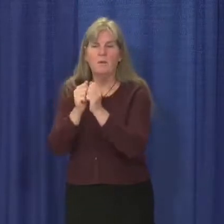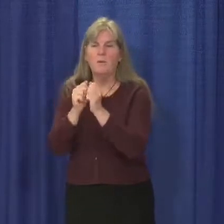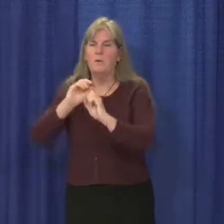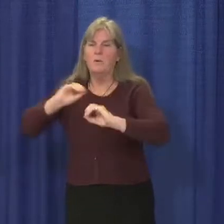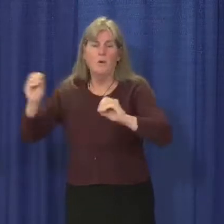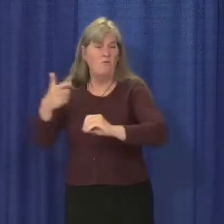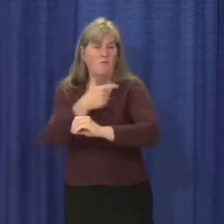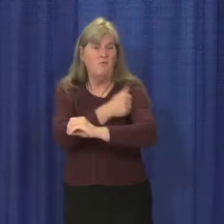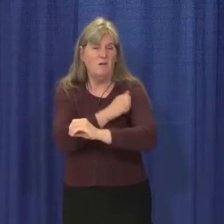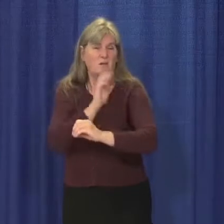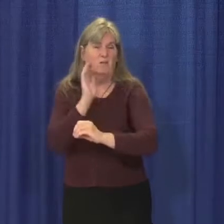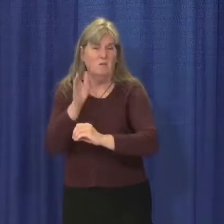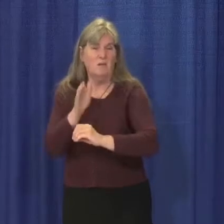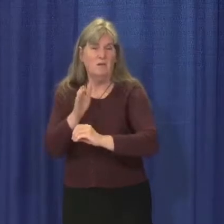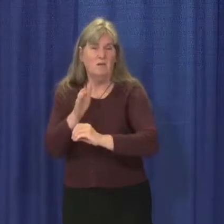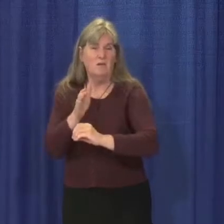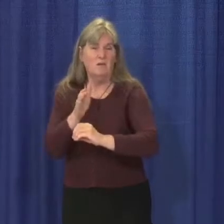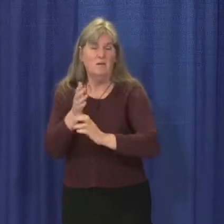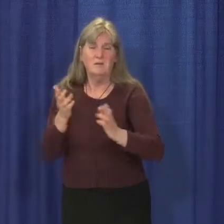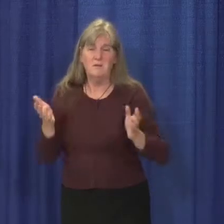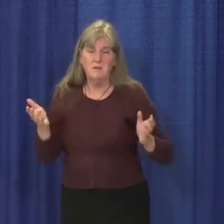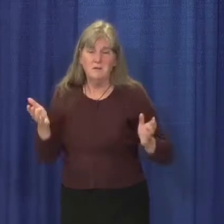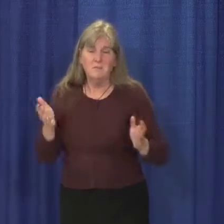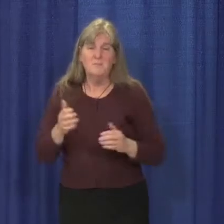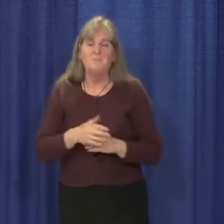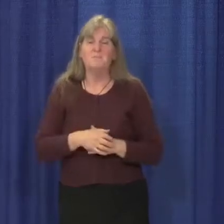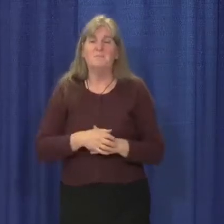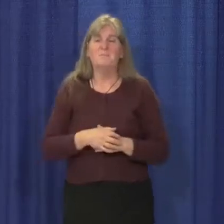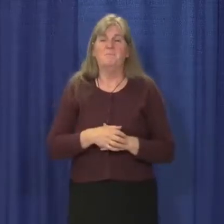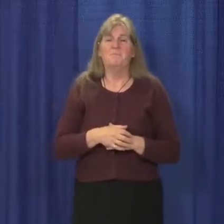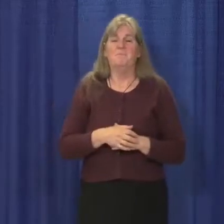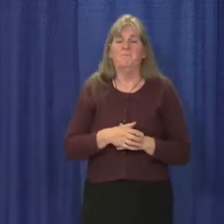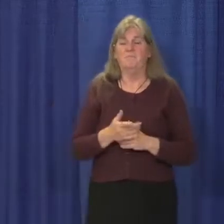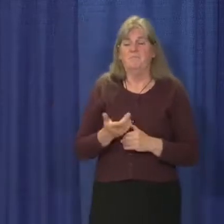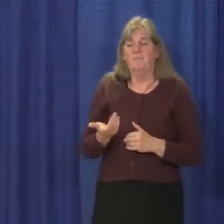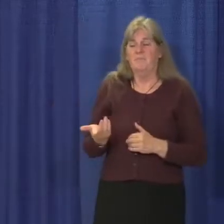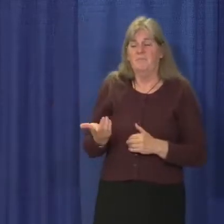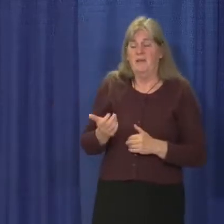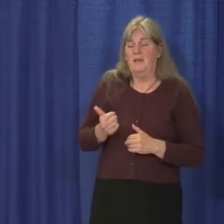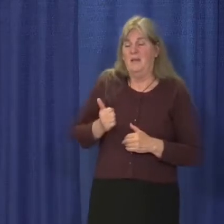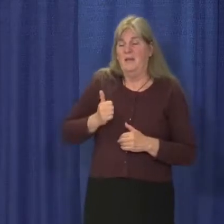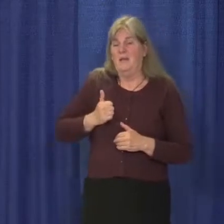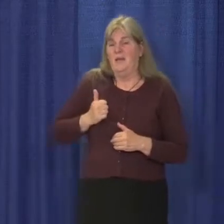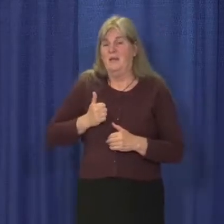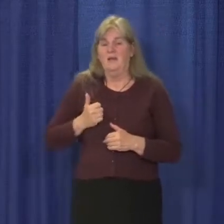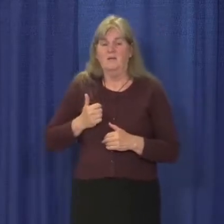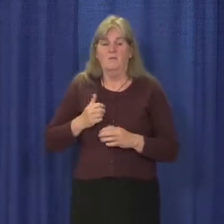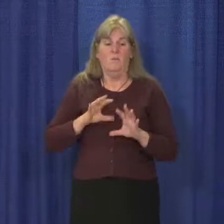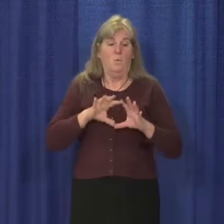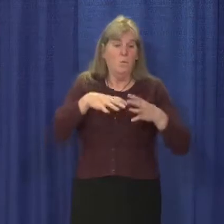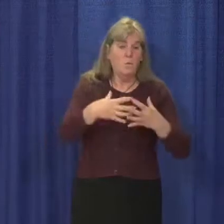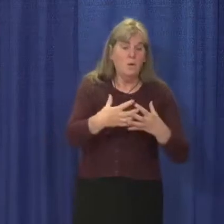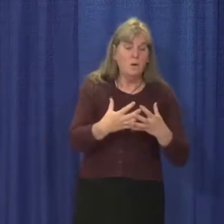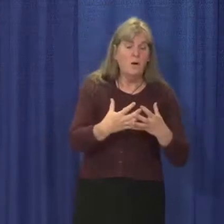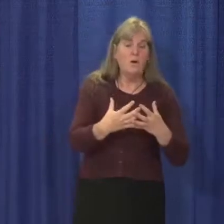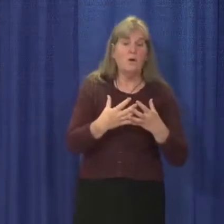And we are going to go as a nation and as the world to a place where the restrictions are